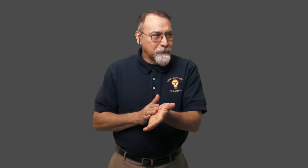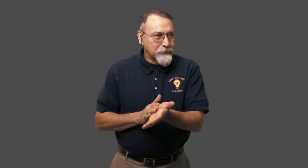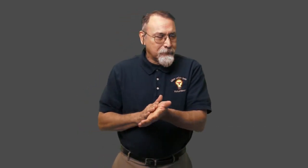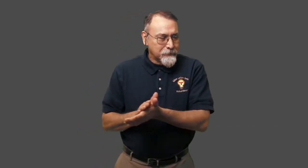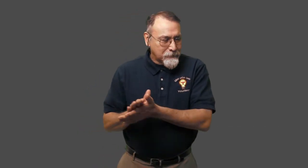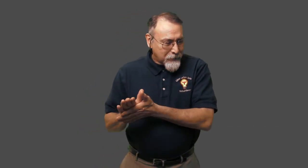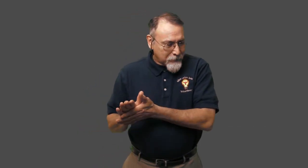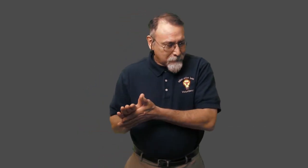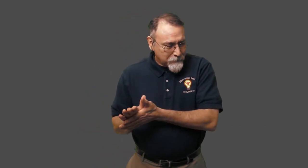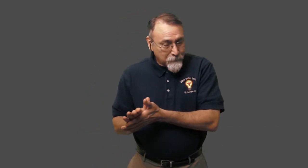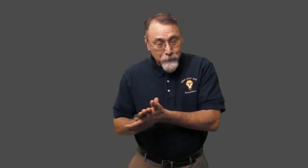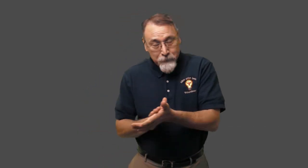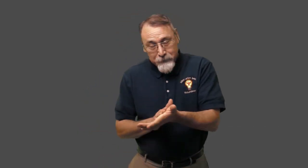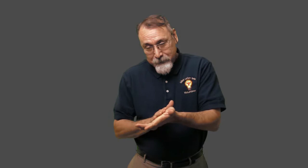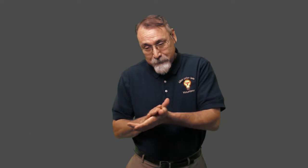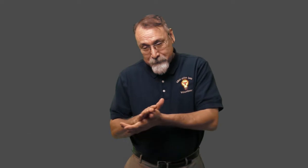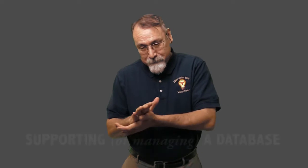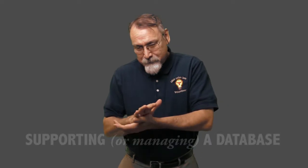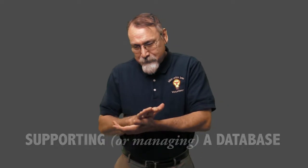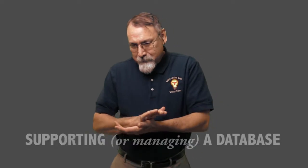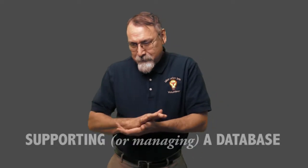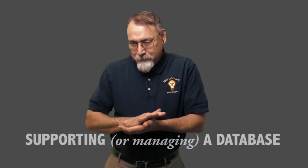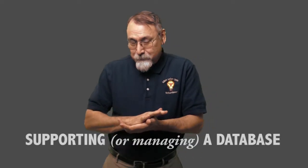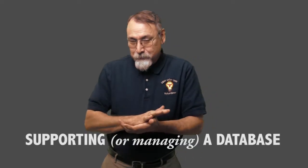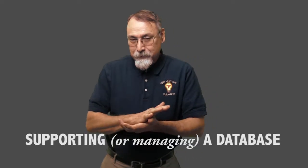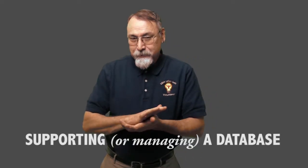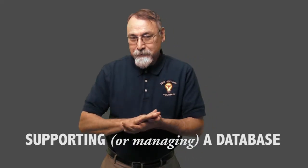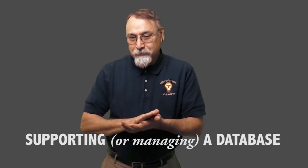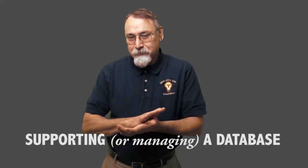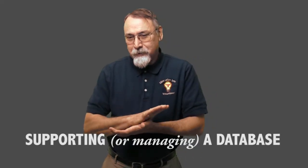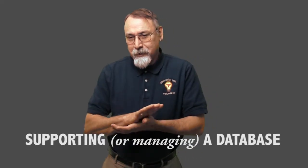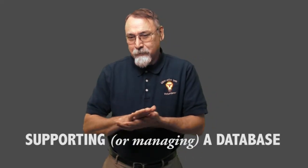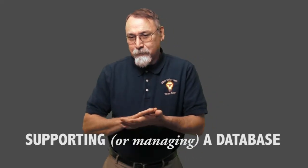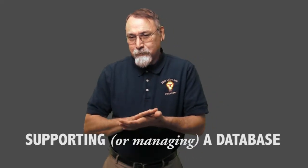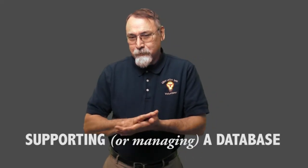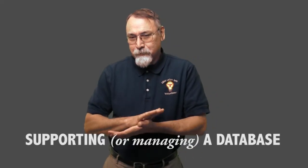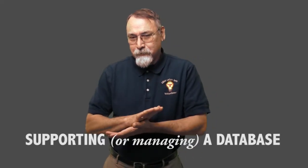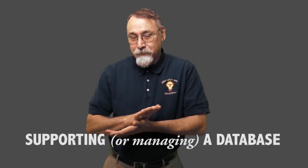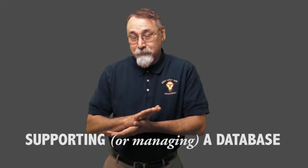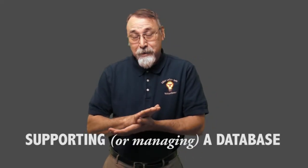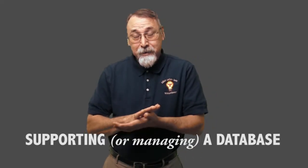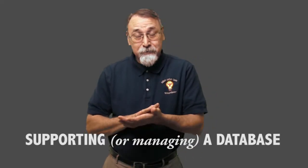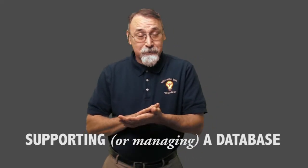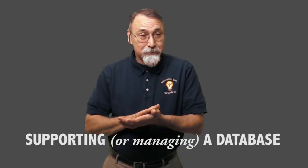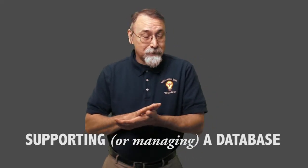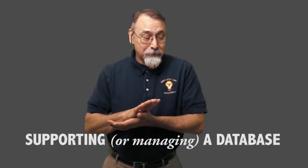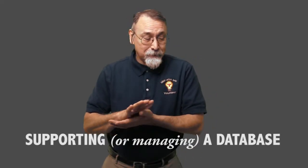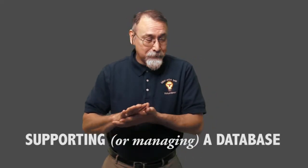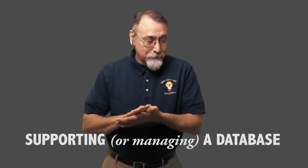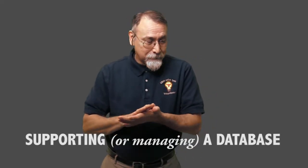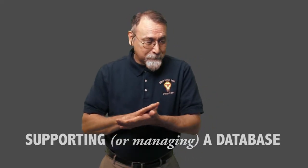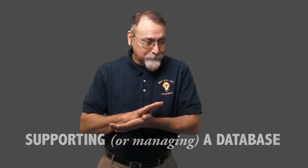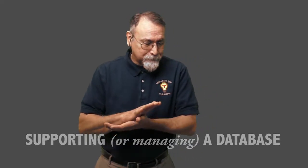is titled Supporting a Database, which I would prefer to say, Managing a Database.